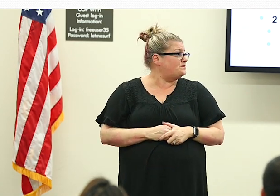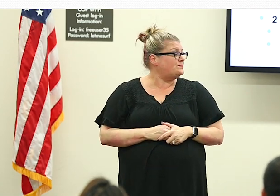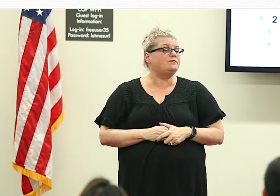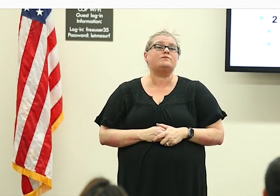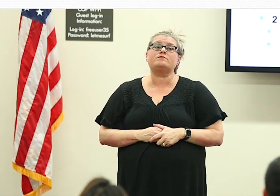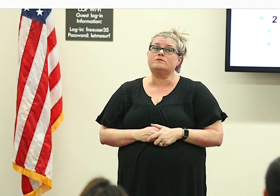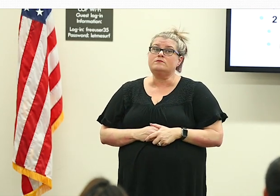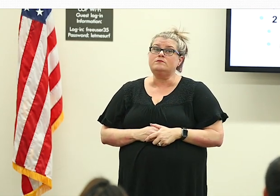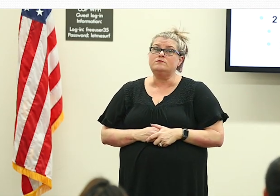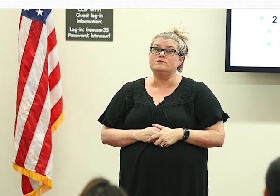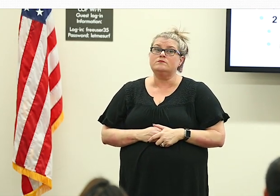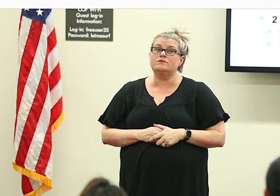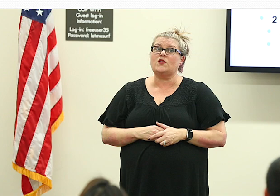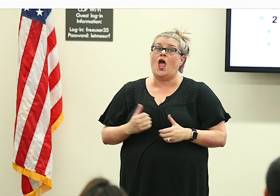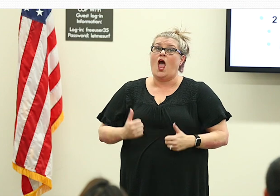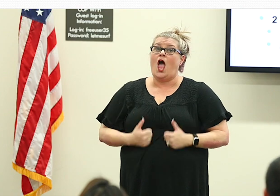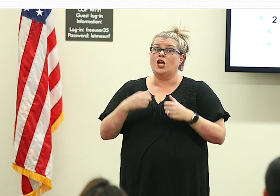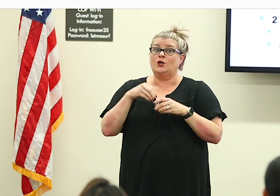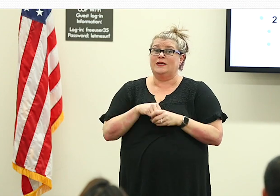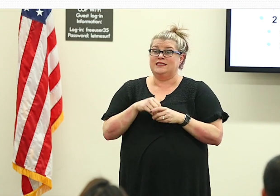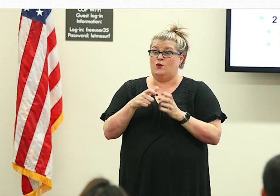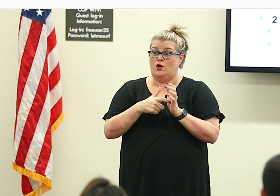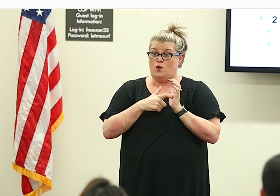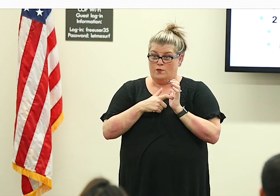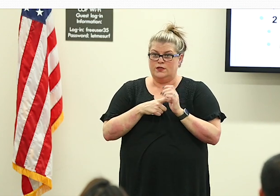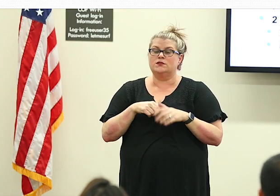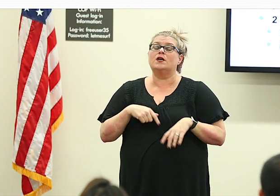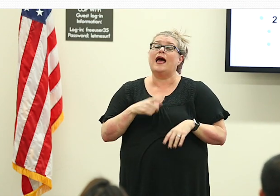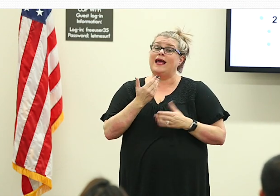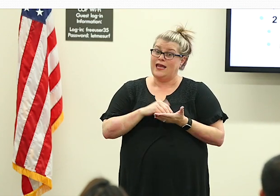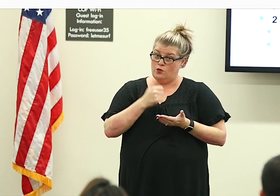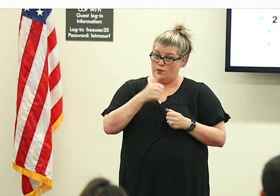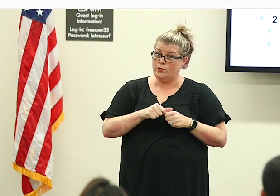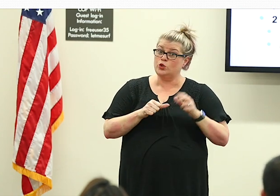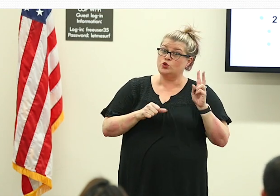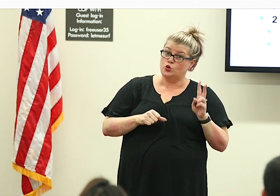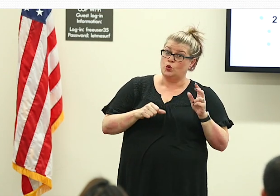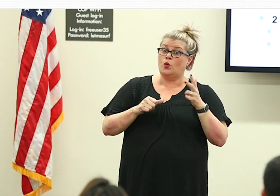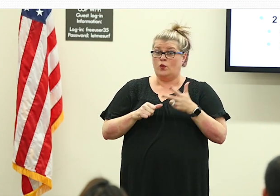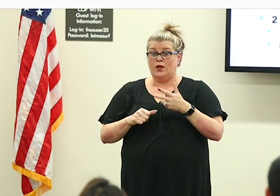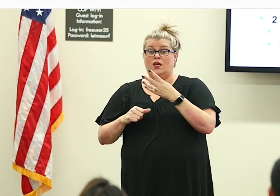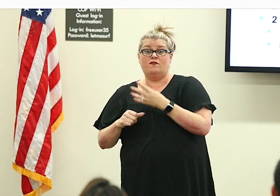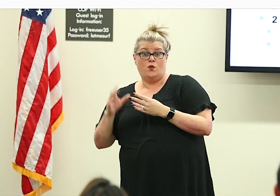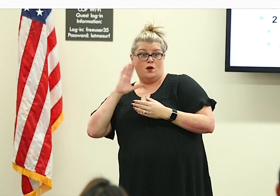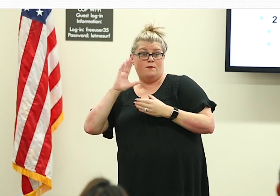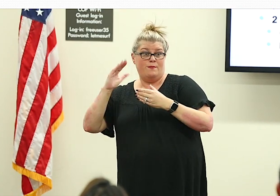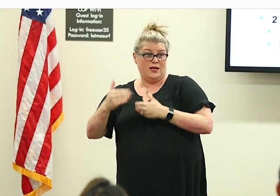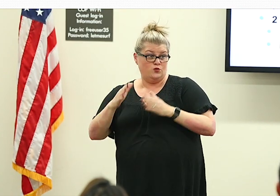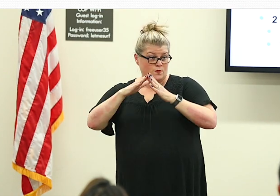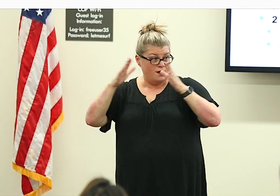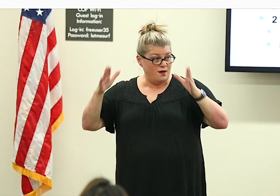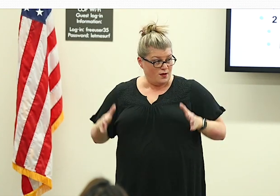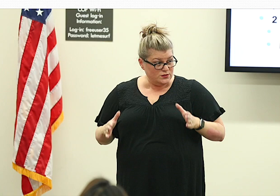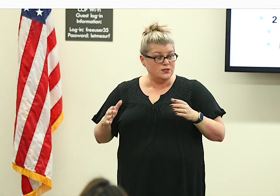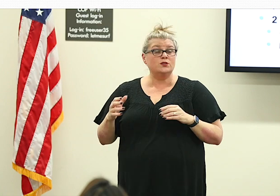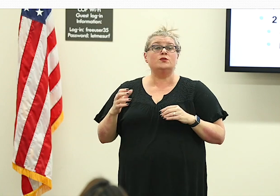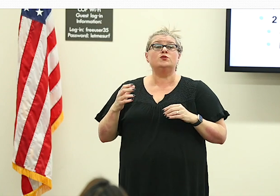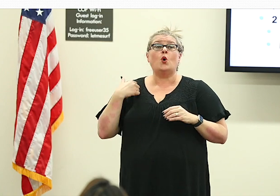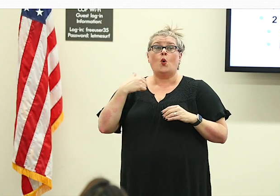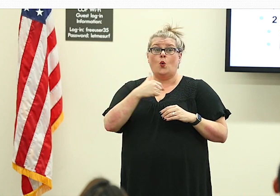So occupancy requirements. These are two to four-bedroom homes, and so we are looking at